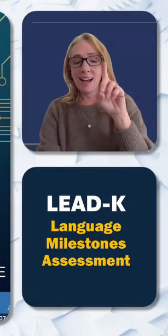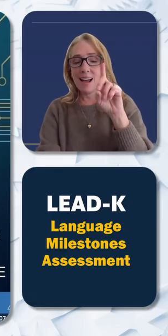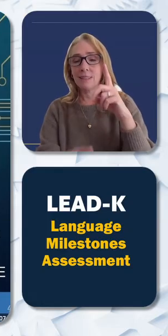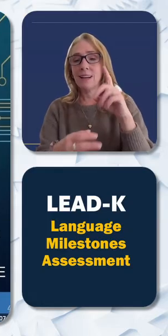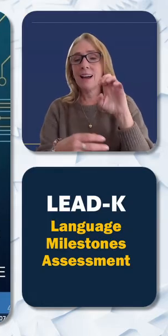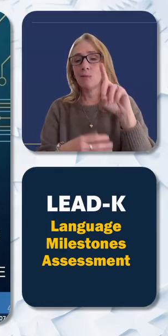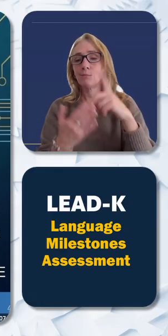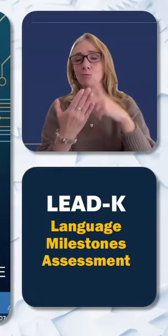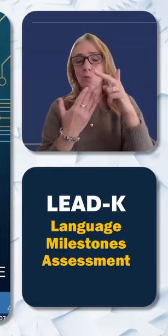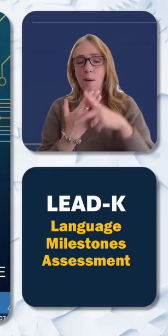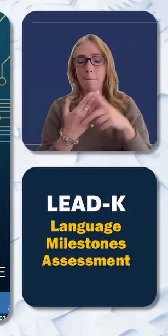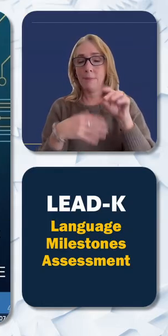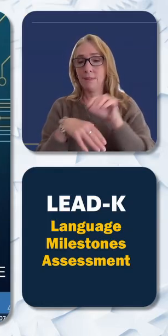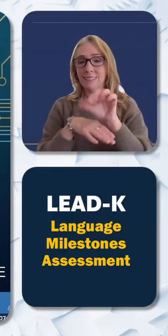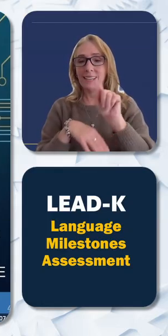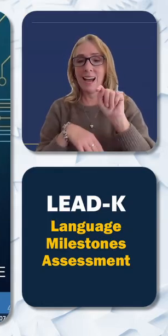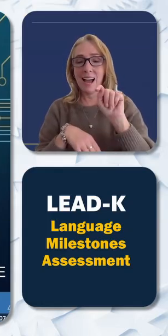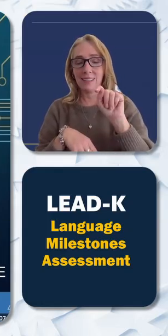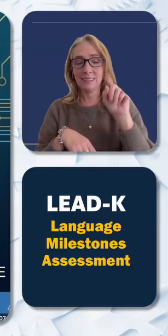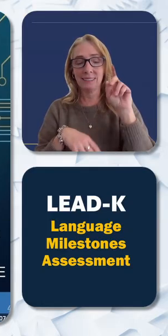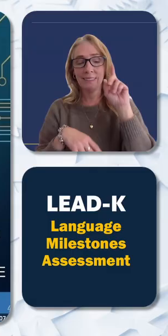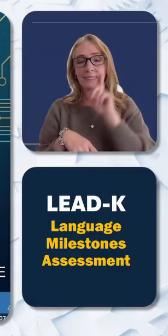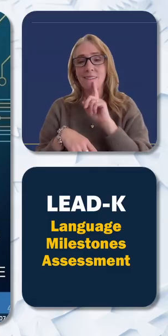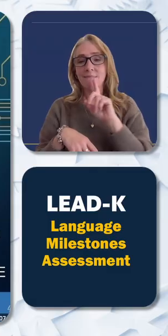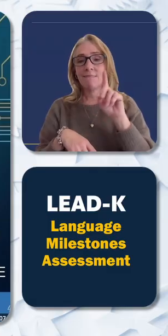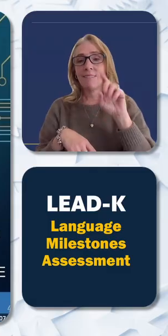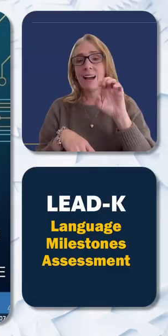Julie Rems-Smario, a Deaf Education Programs Consultant